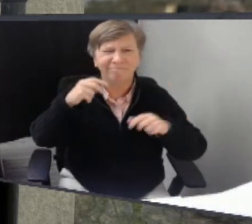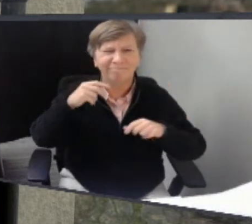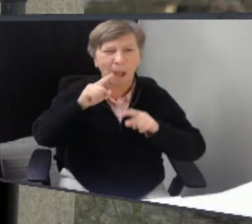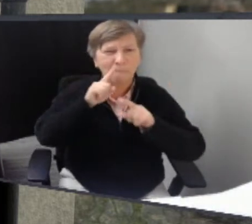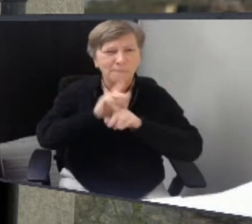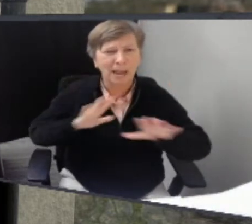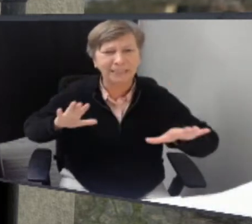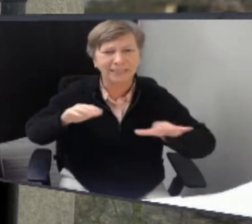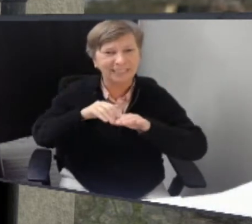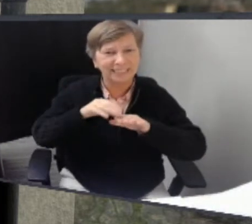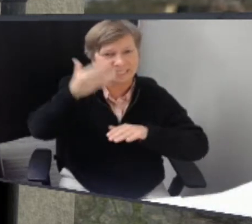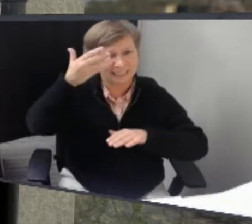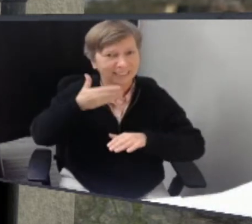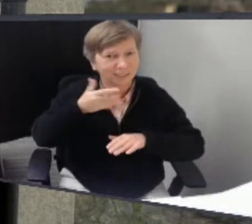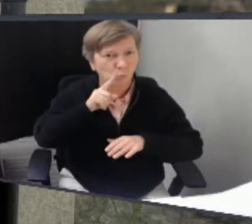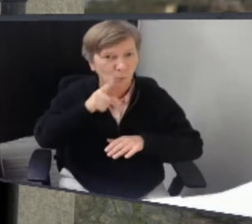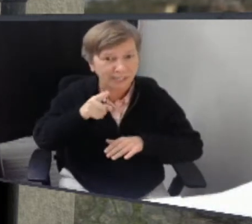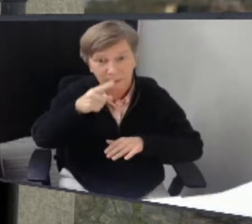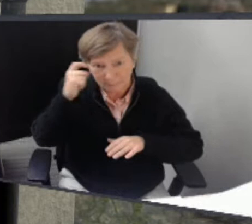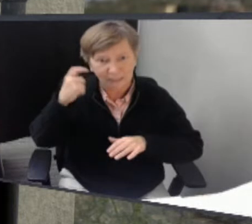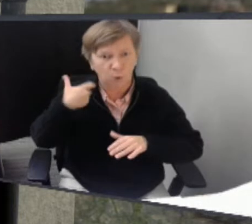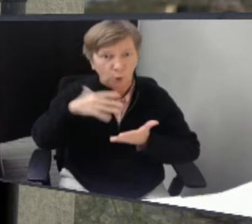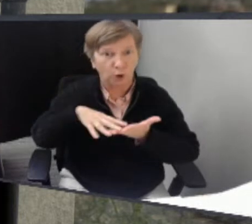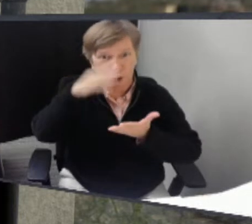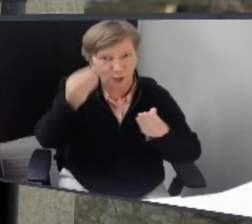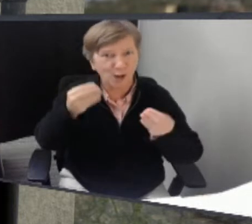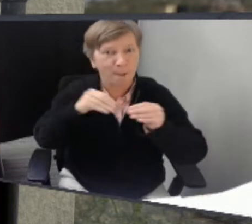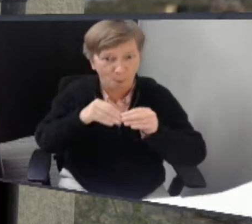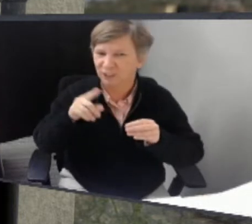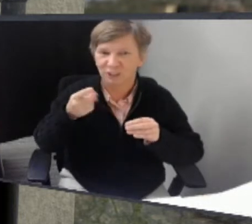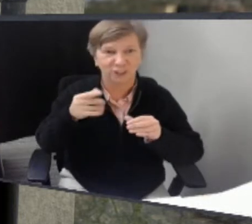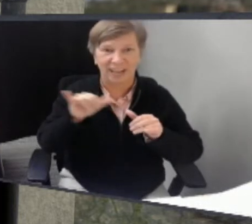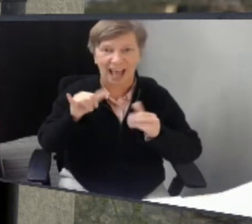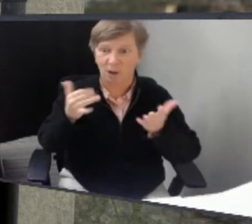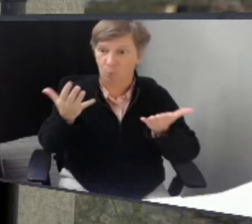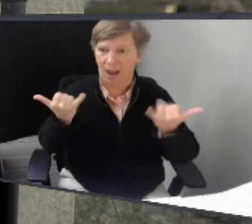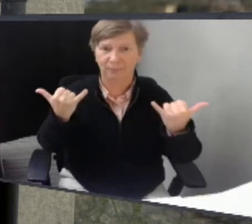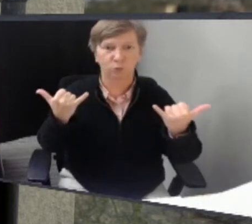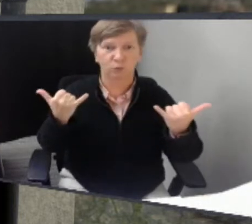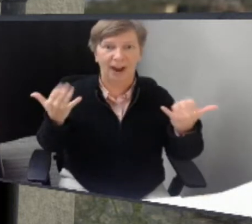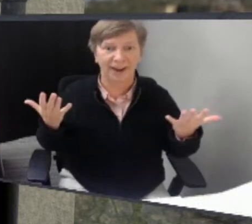lot of technology on the fly. And I think that really was a blessing in disguise, because we